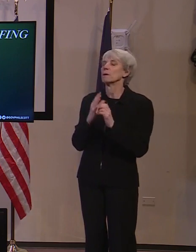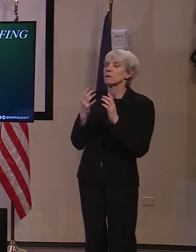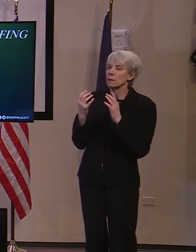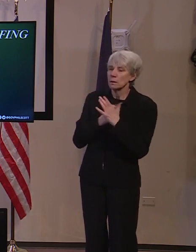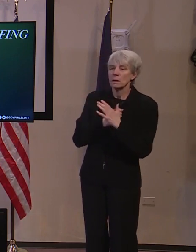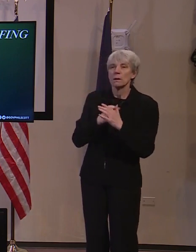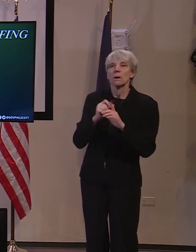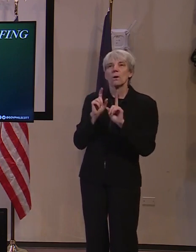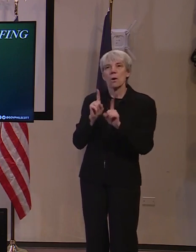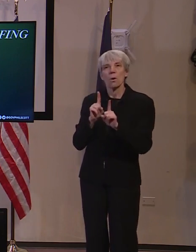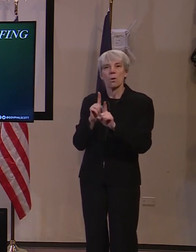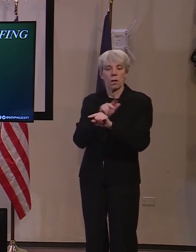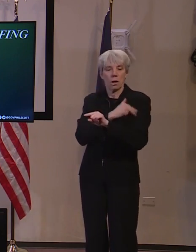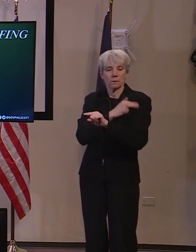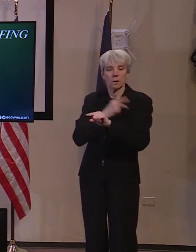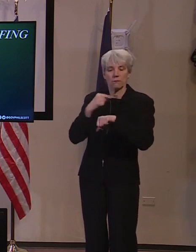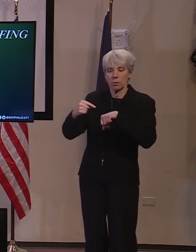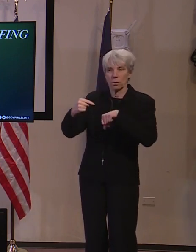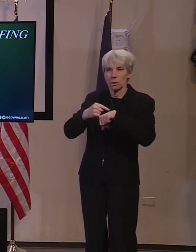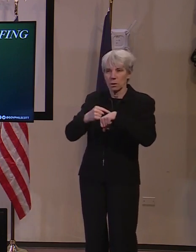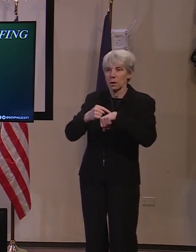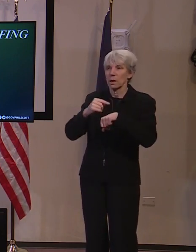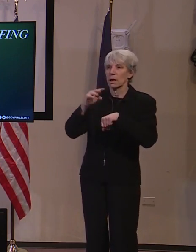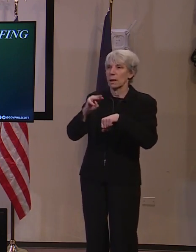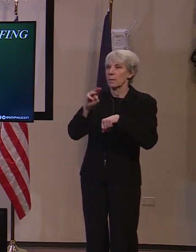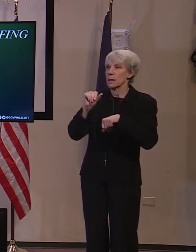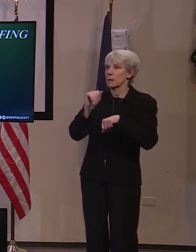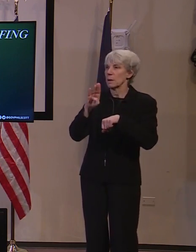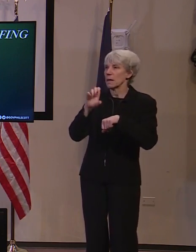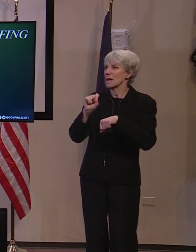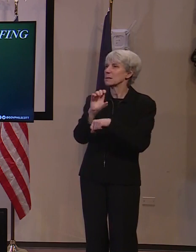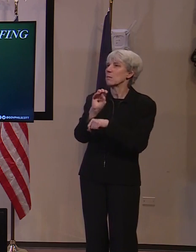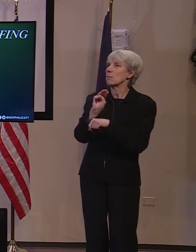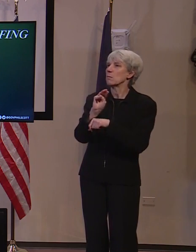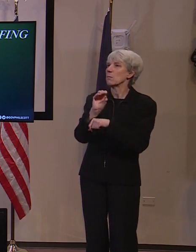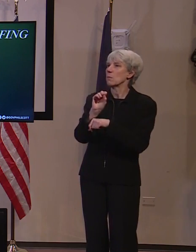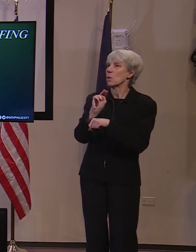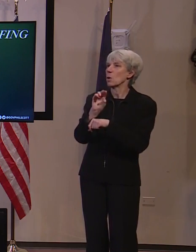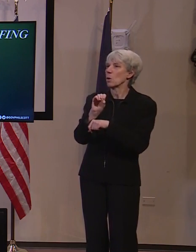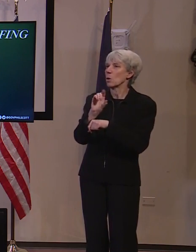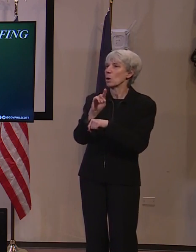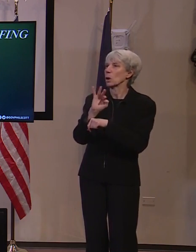hospitalization, but you need to test yourself and recognize these symptoms